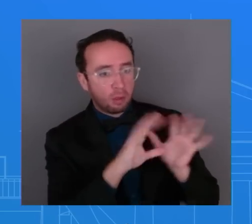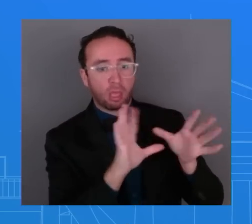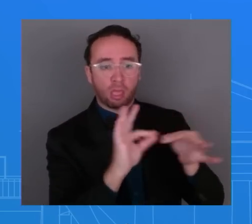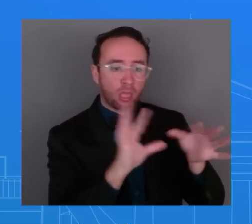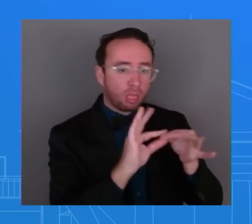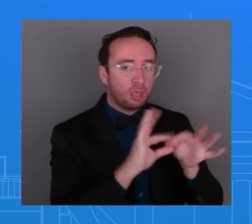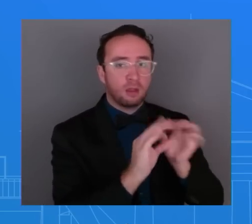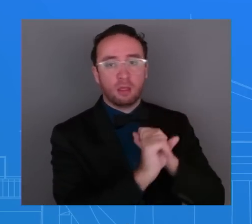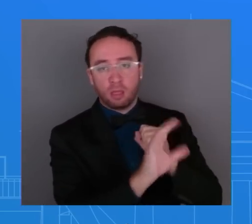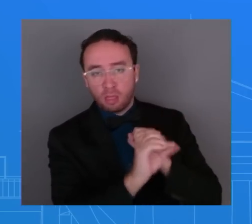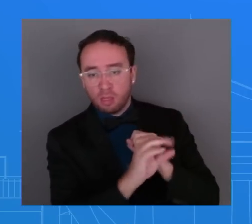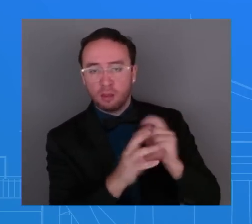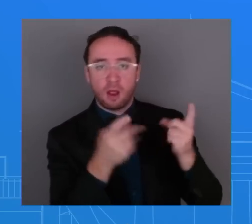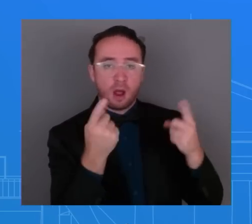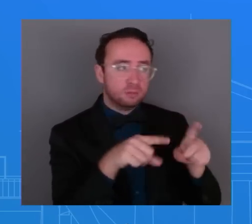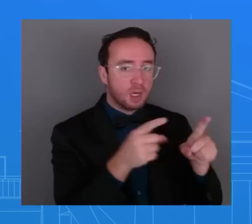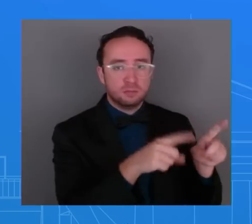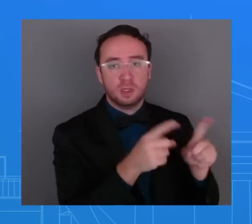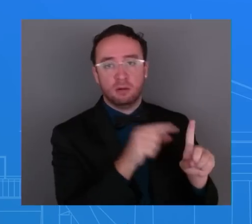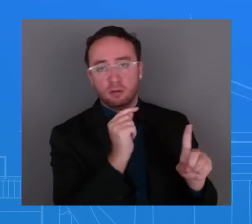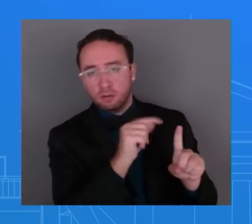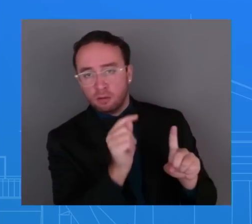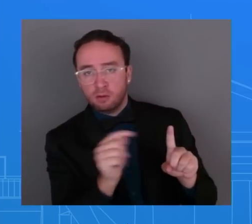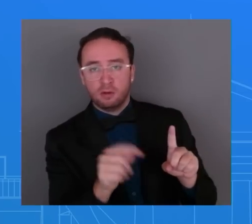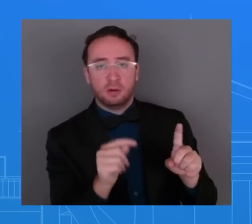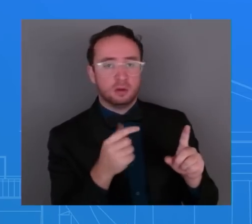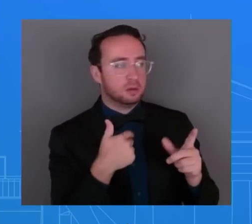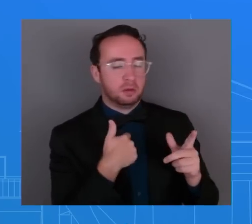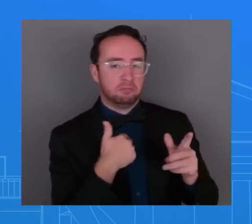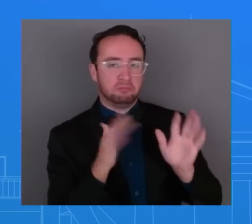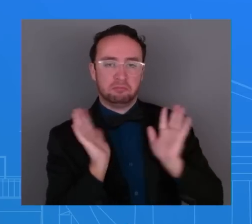in these events is simply, simply false. That is not true.